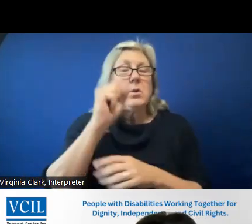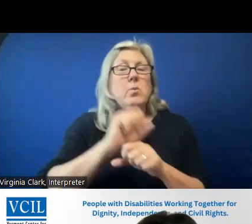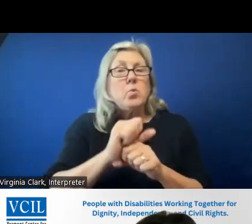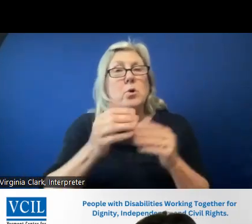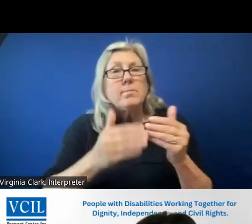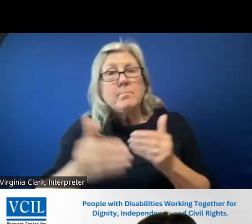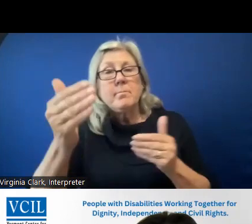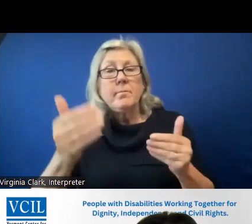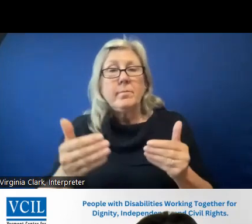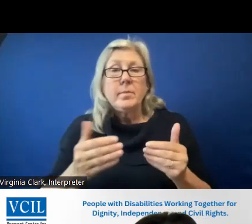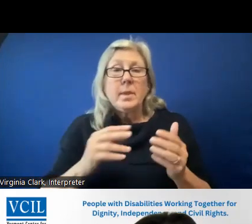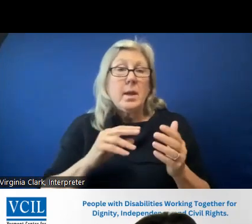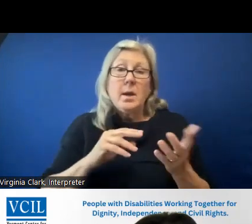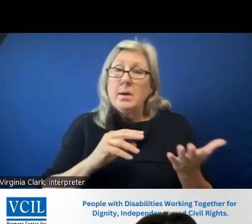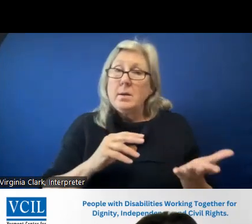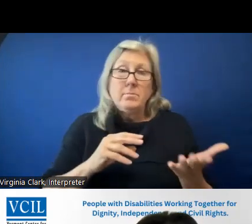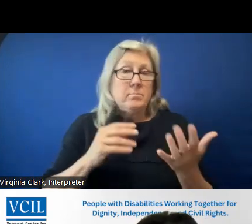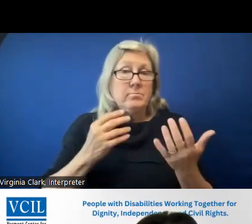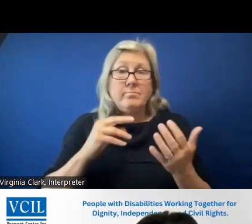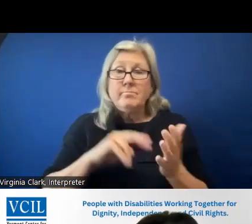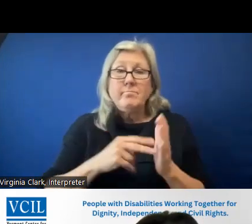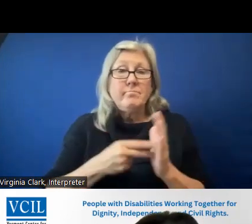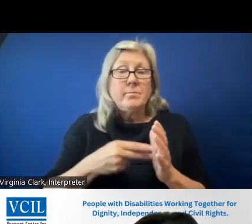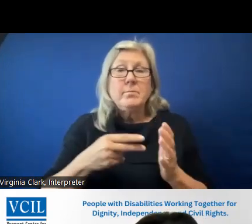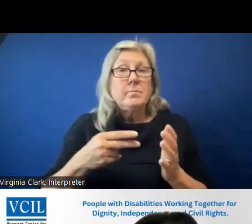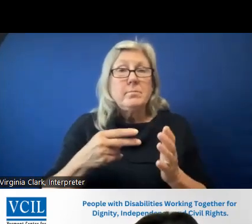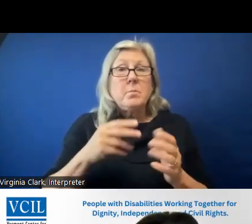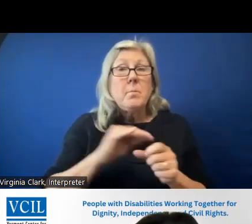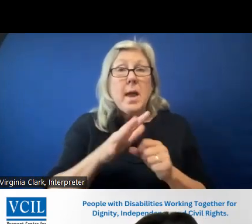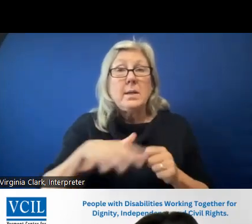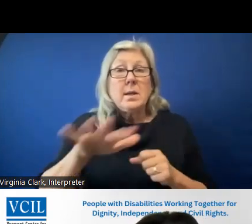mean the pandemic is over. It simply means the burden of harm has now been shifted to